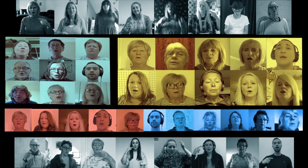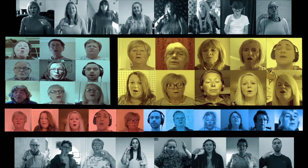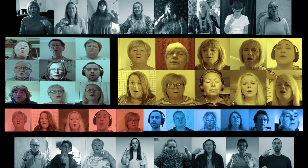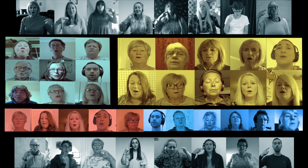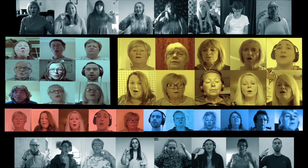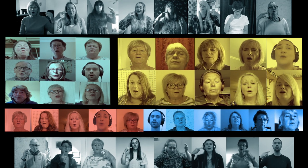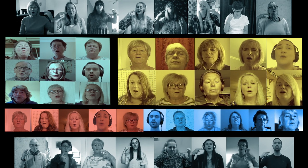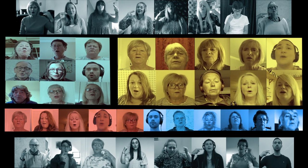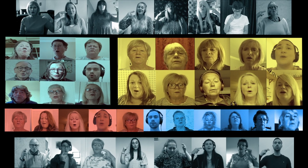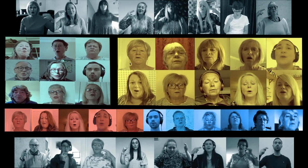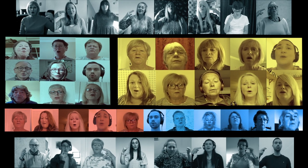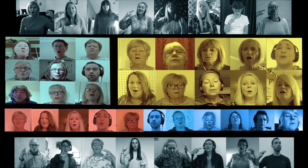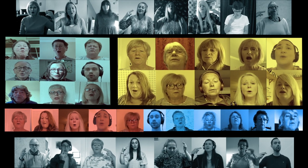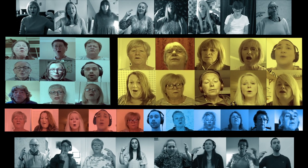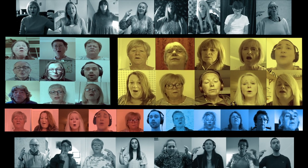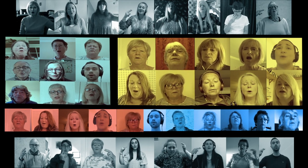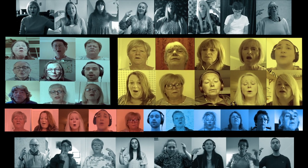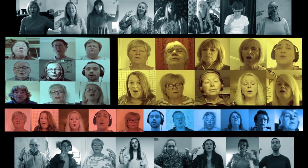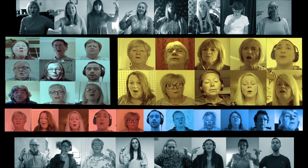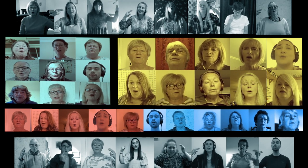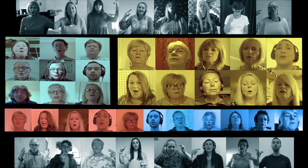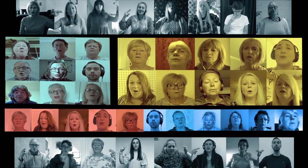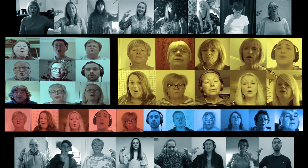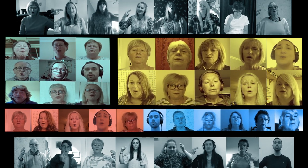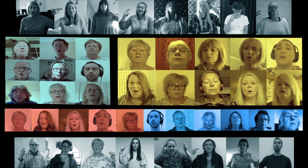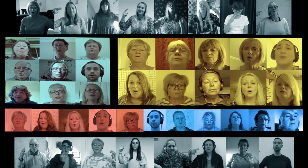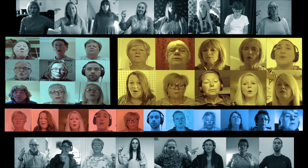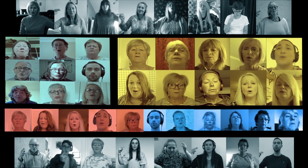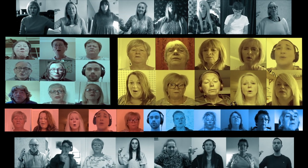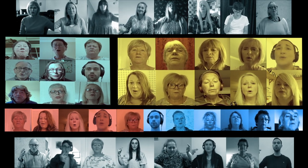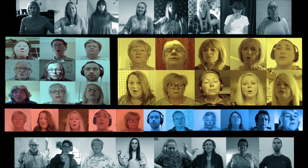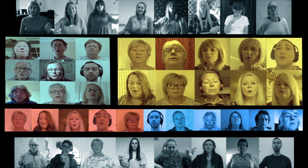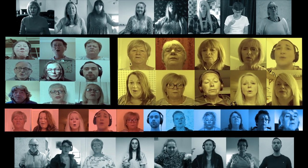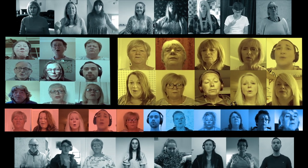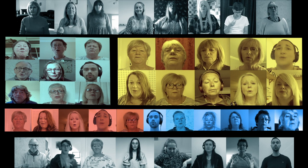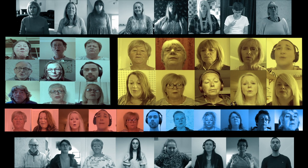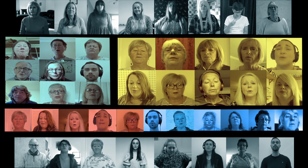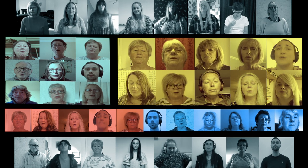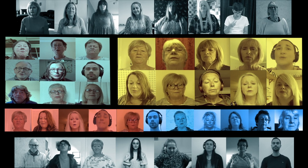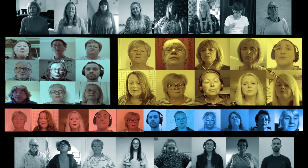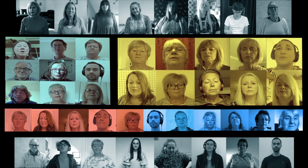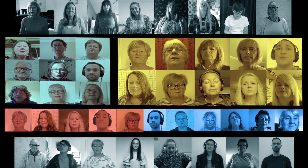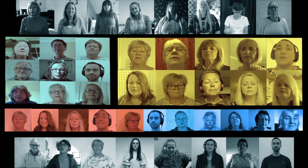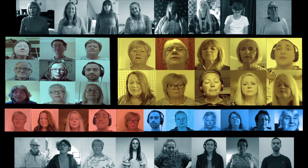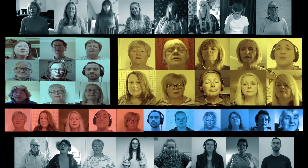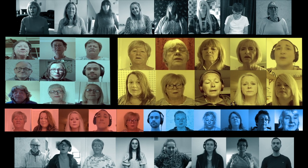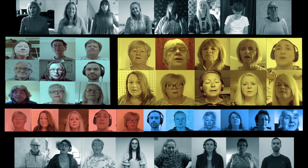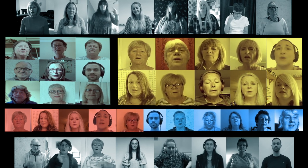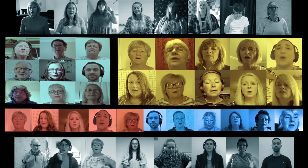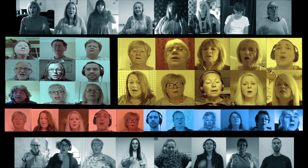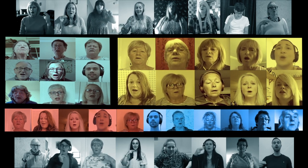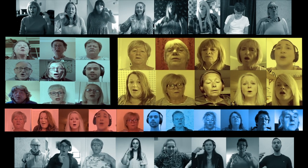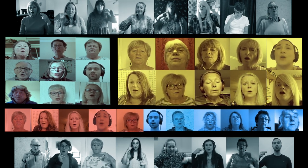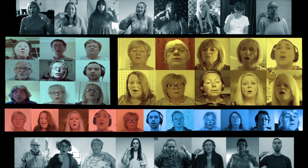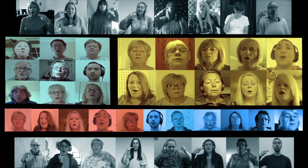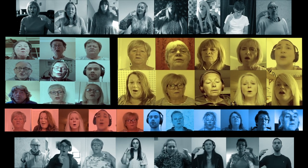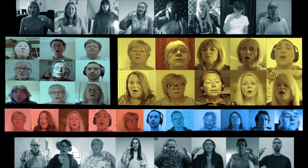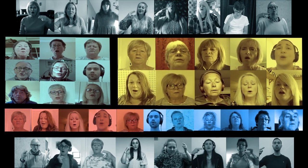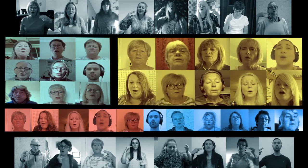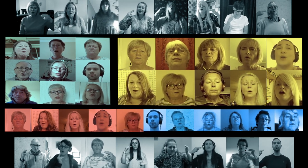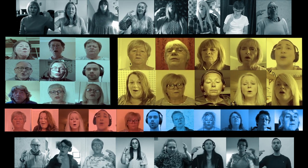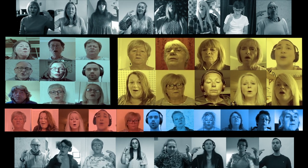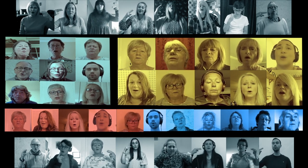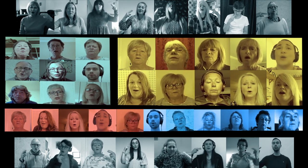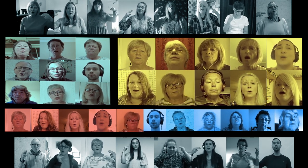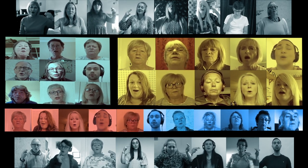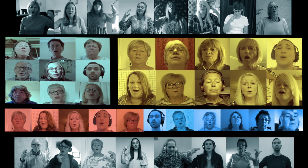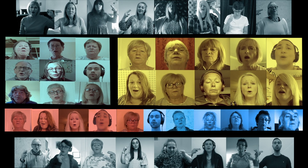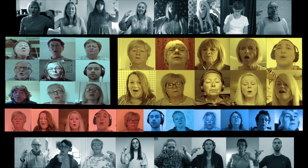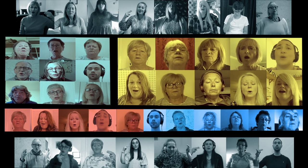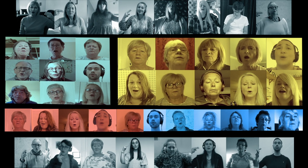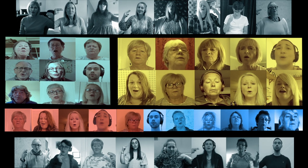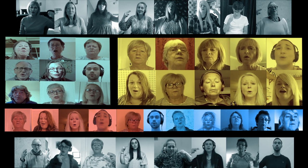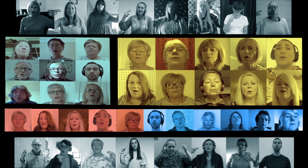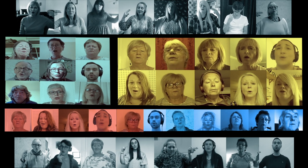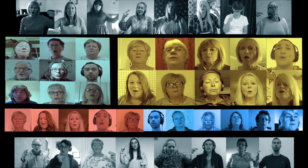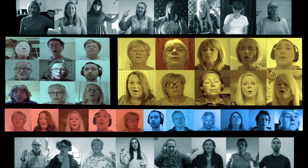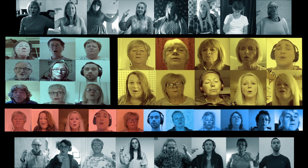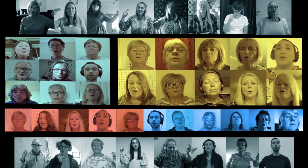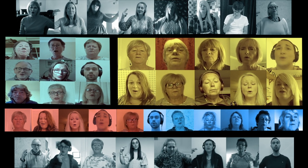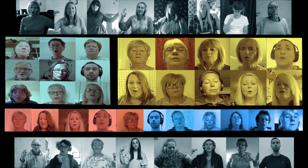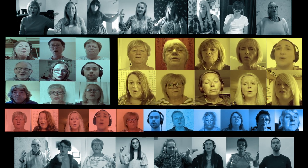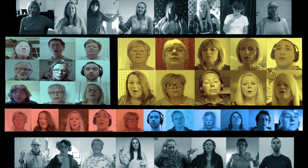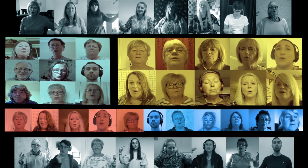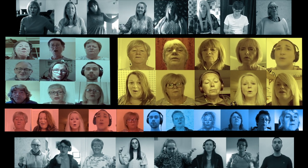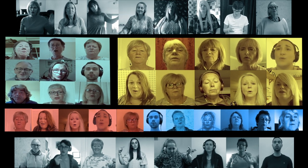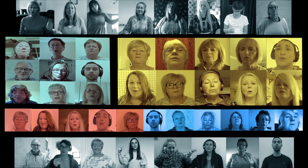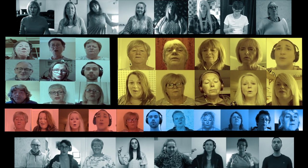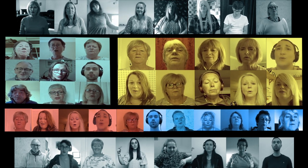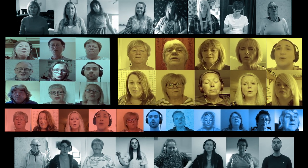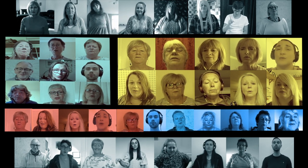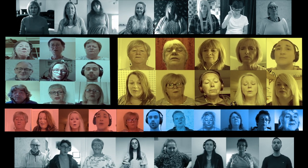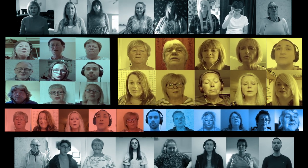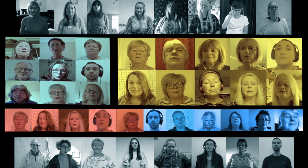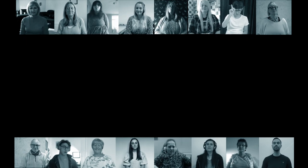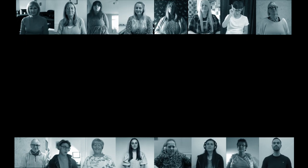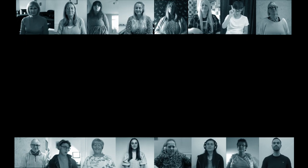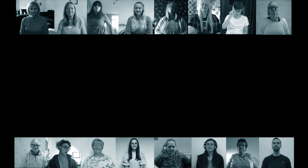Ooh, ooh